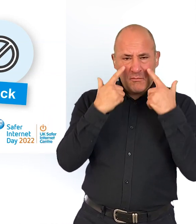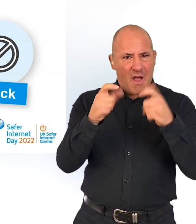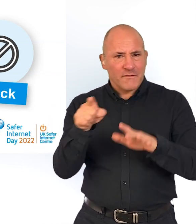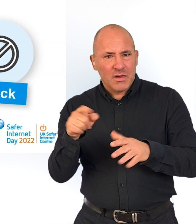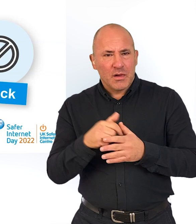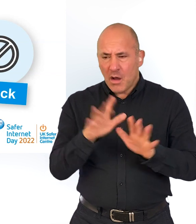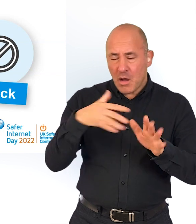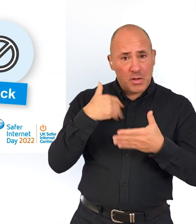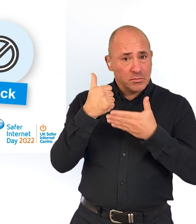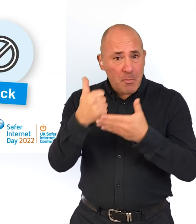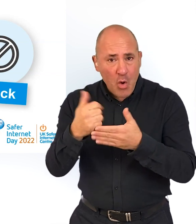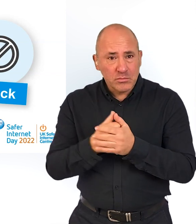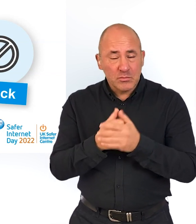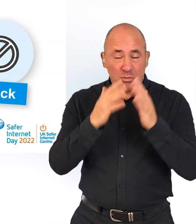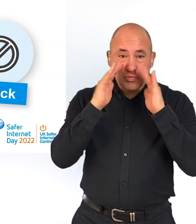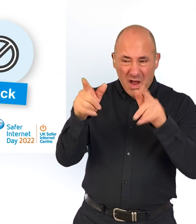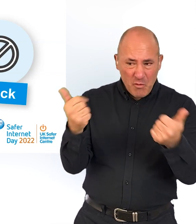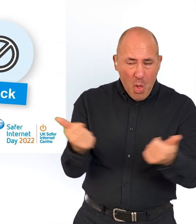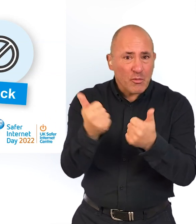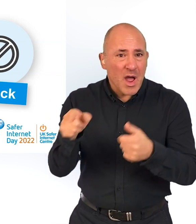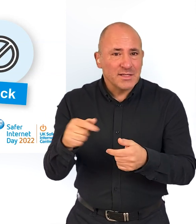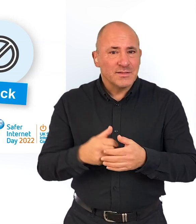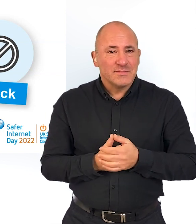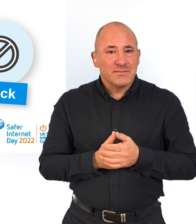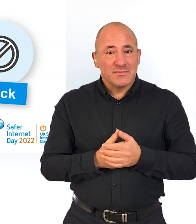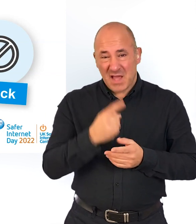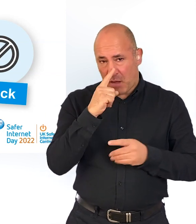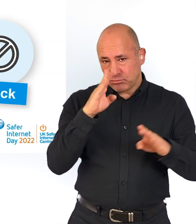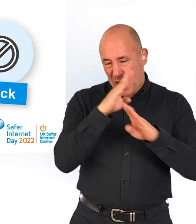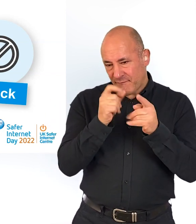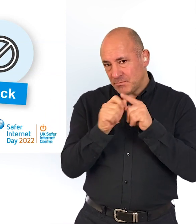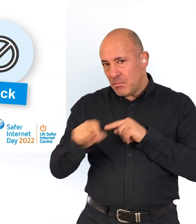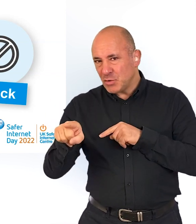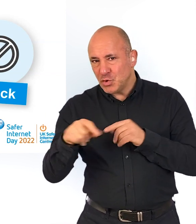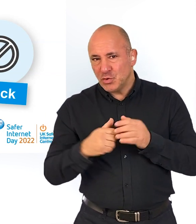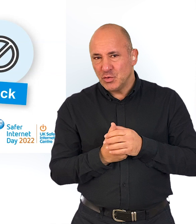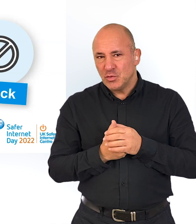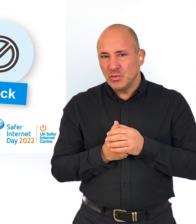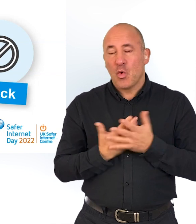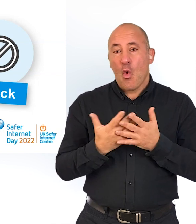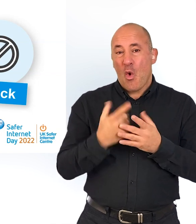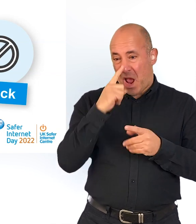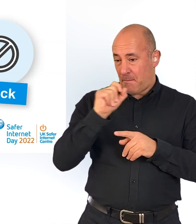Offer them support and check if they are okay. This could be a private message or one that others can see,